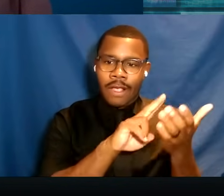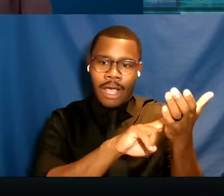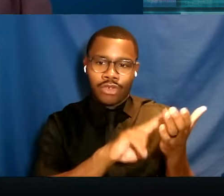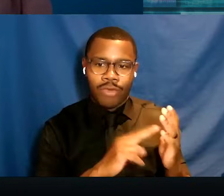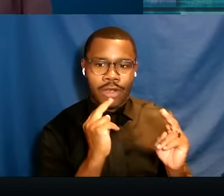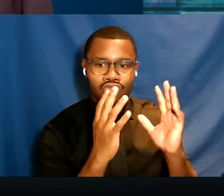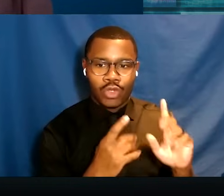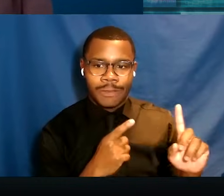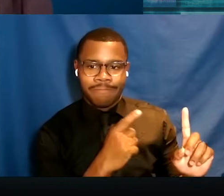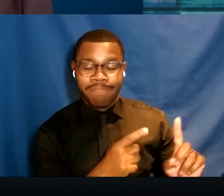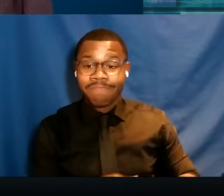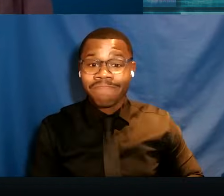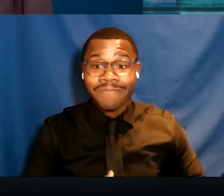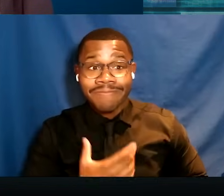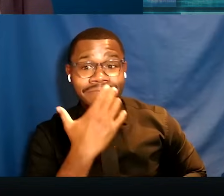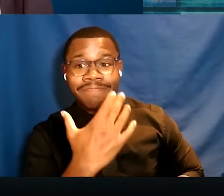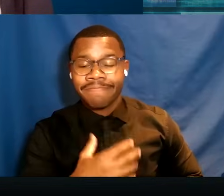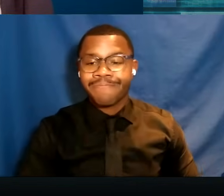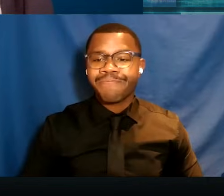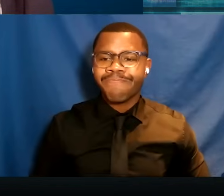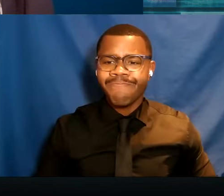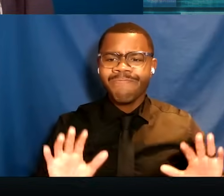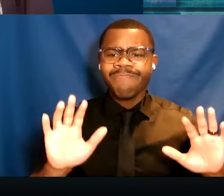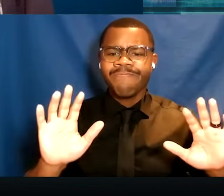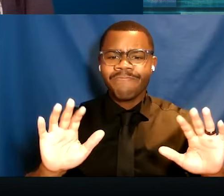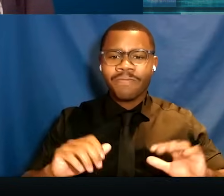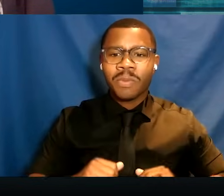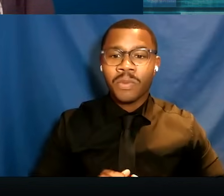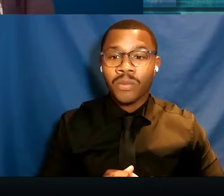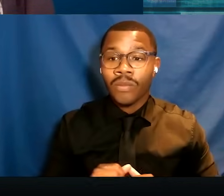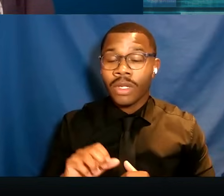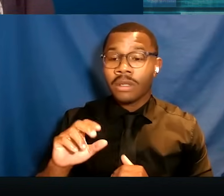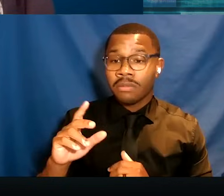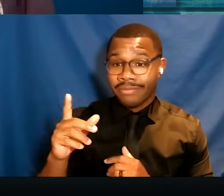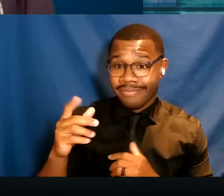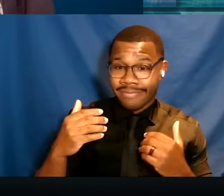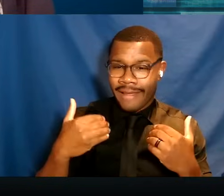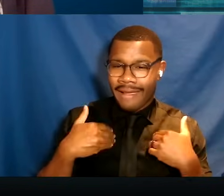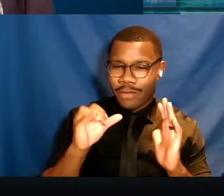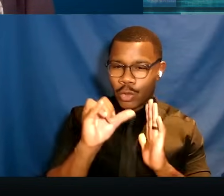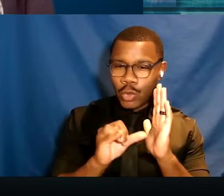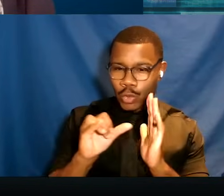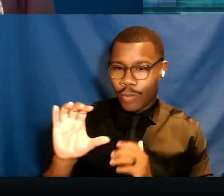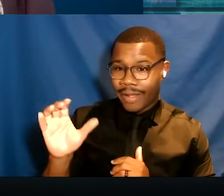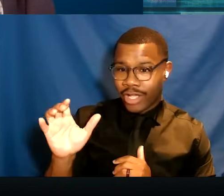So before we start the discussion, I'd like to encourage members to head over to the SAG-AFTRA YouTube channel where we have several other webinars